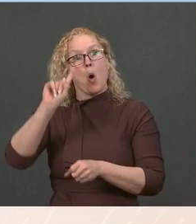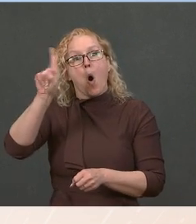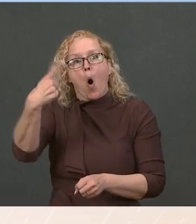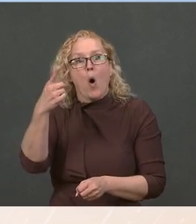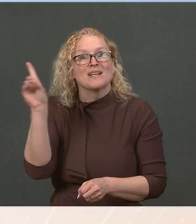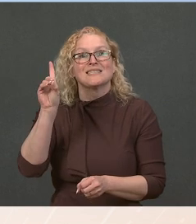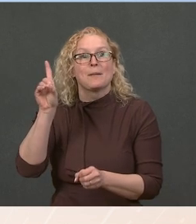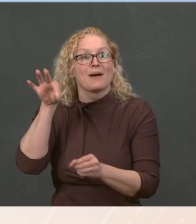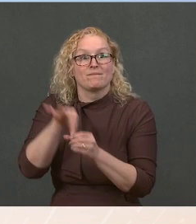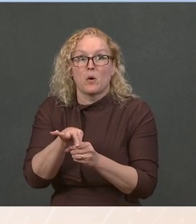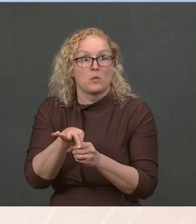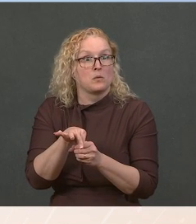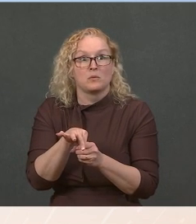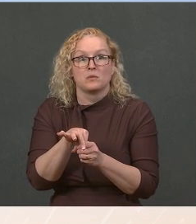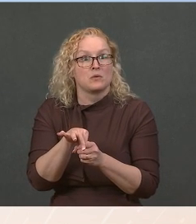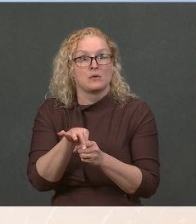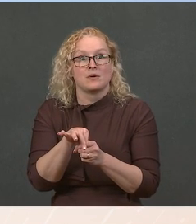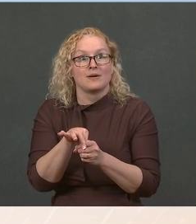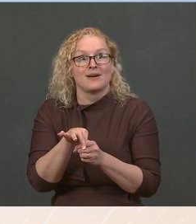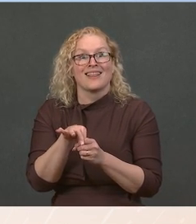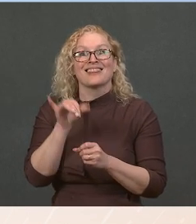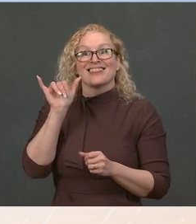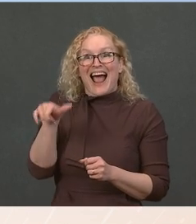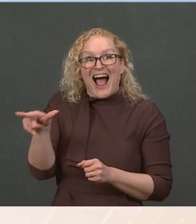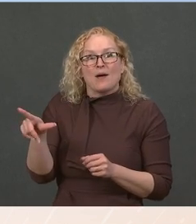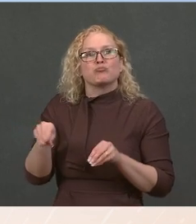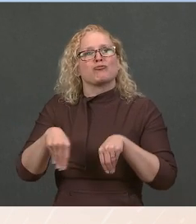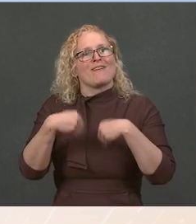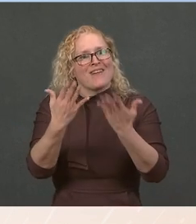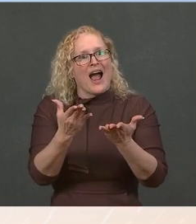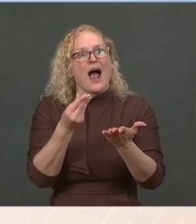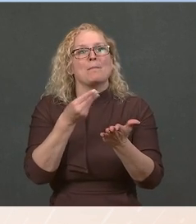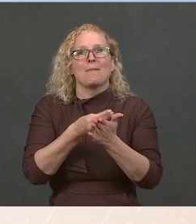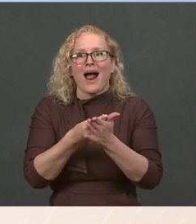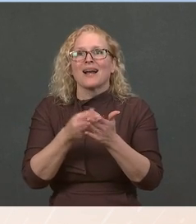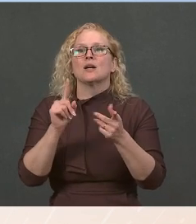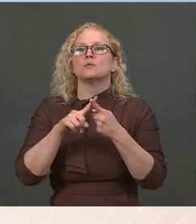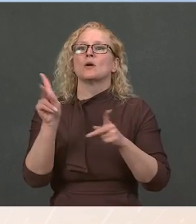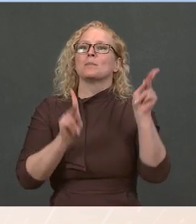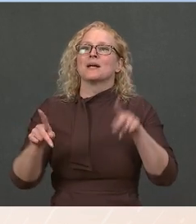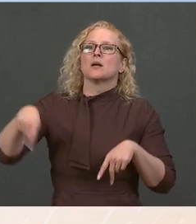actually gave a middle-class tax cut to families. That was incredibly important.